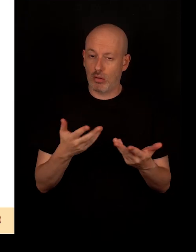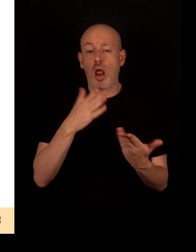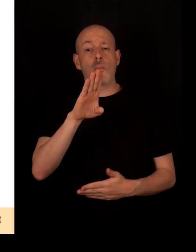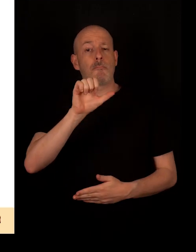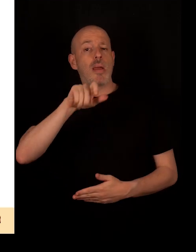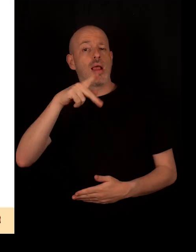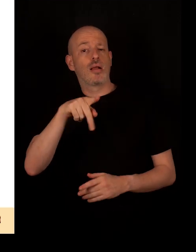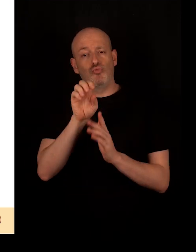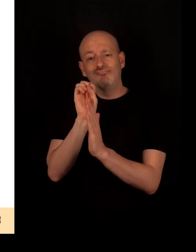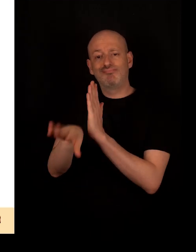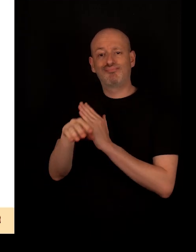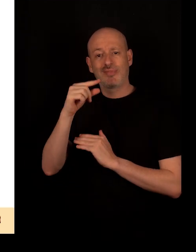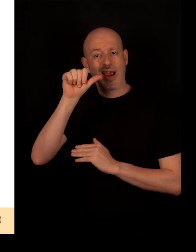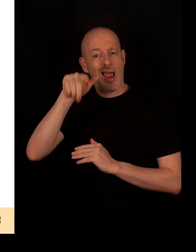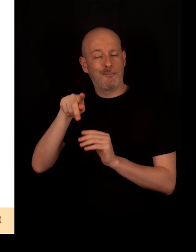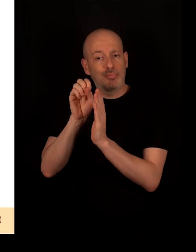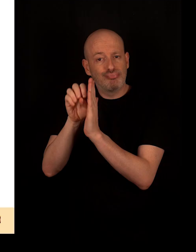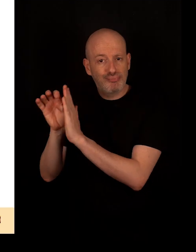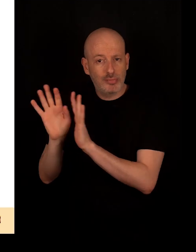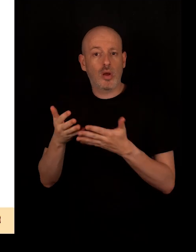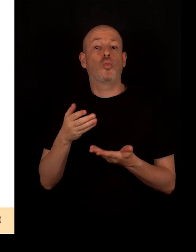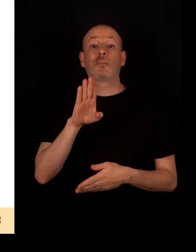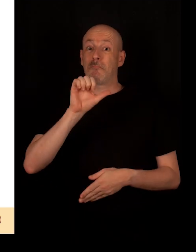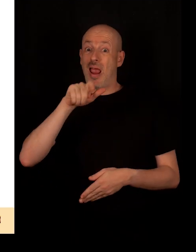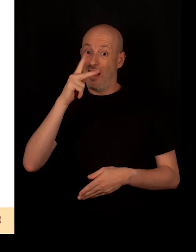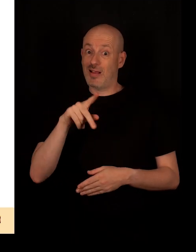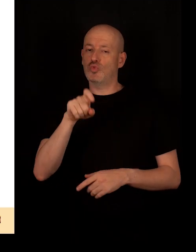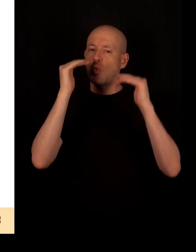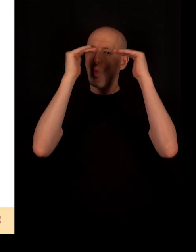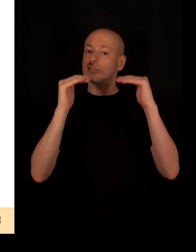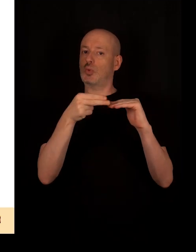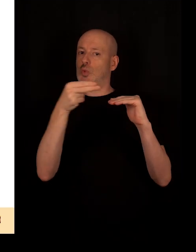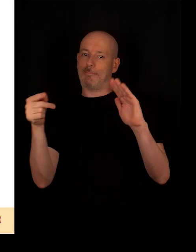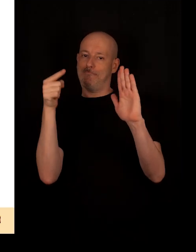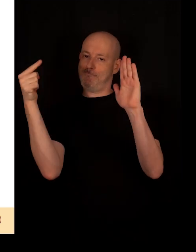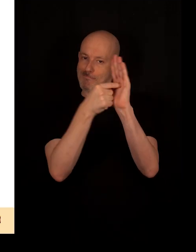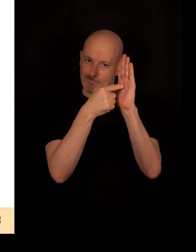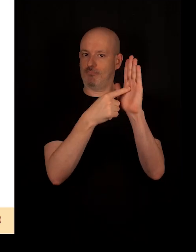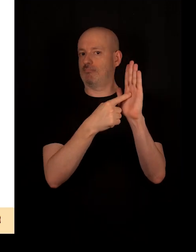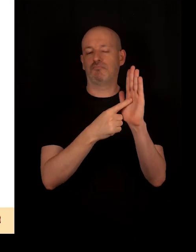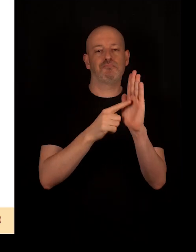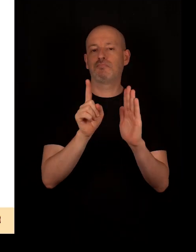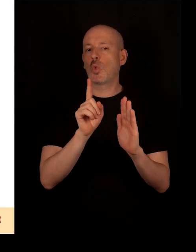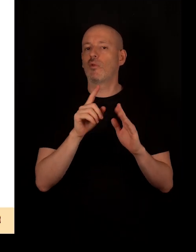how to complete your bank details in GAP. Your bank account must be the one of the legal entity.